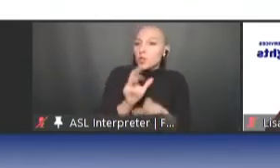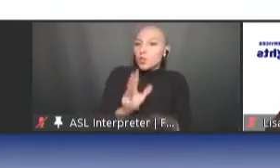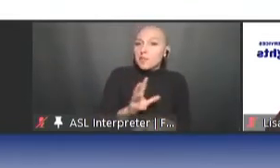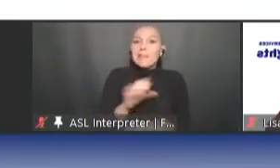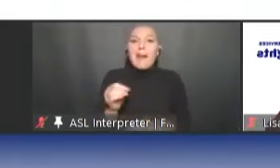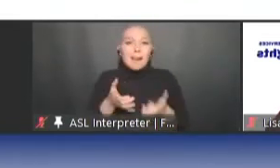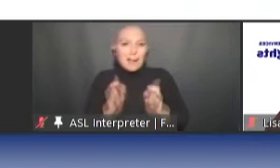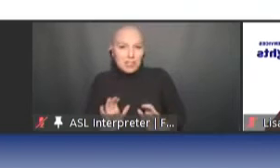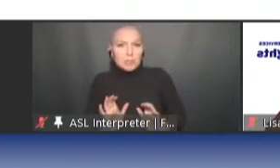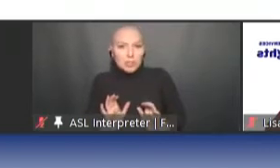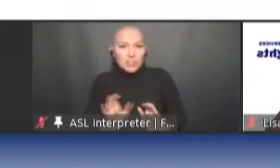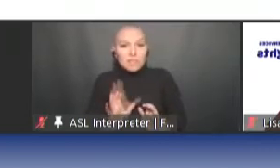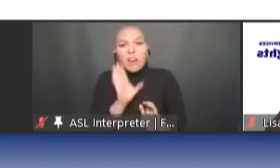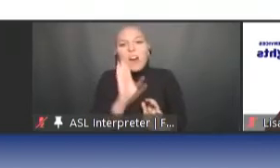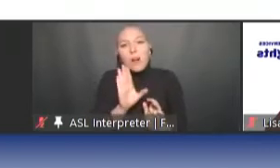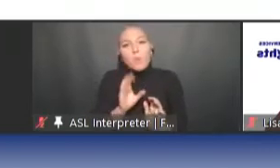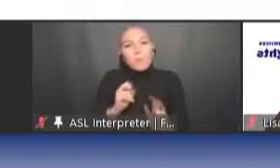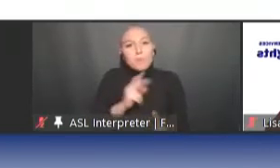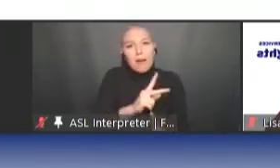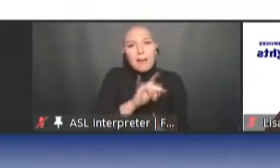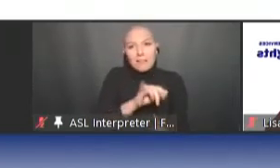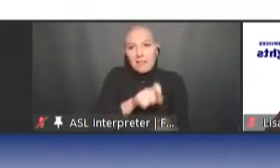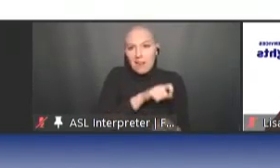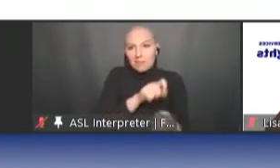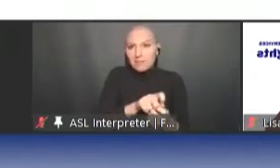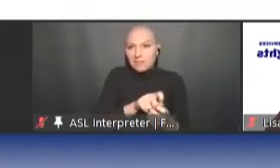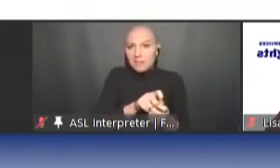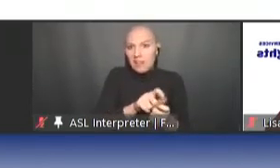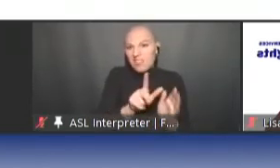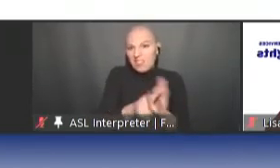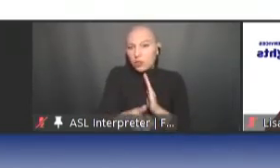Regardless of the exact approach, employers can make vaccination requirements and incentives